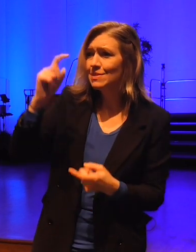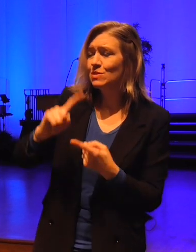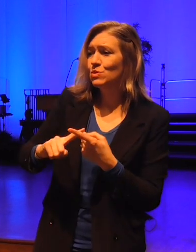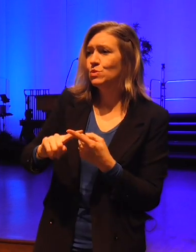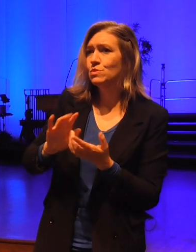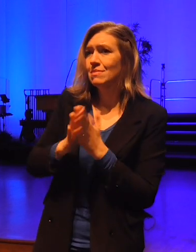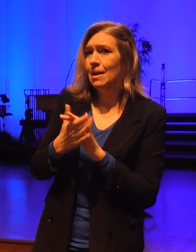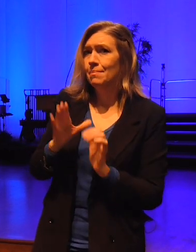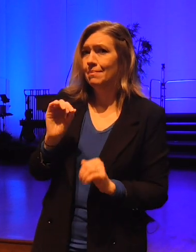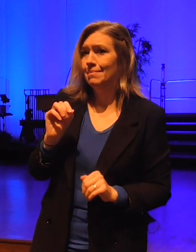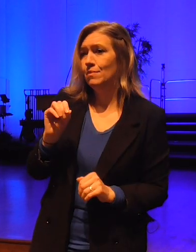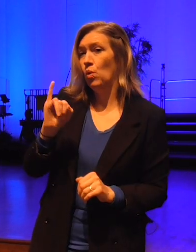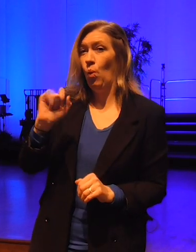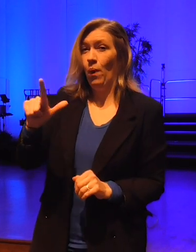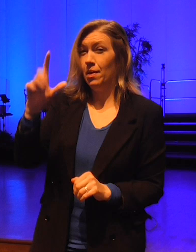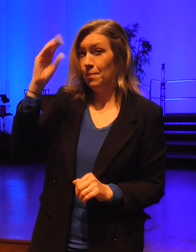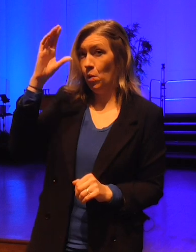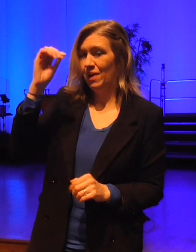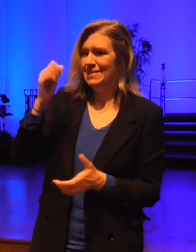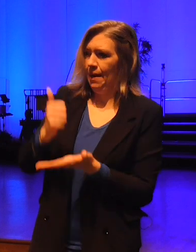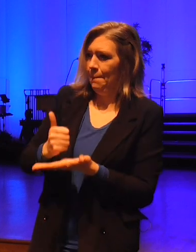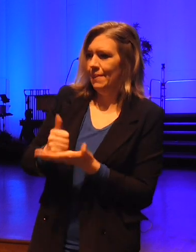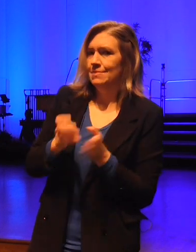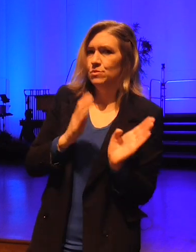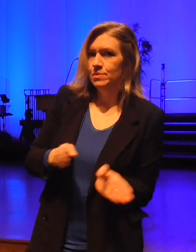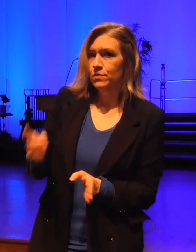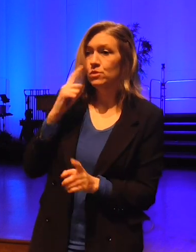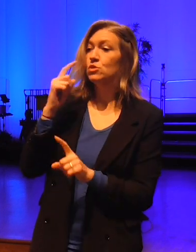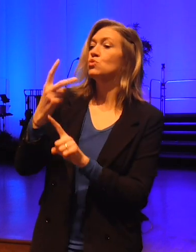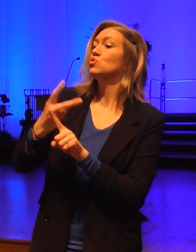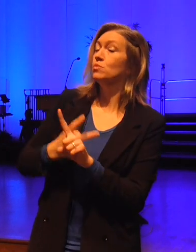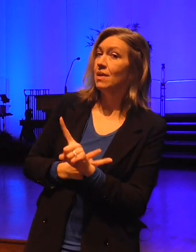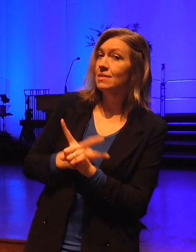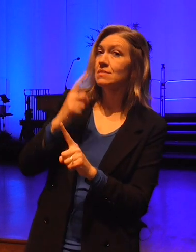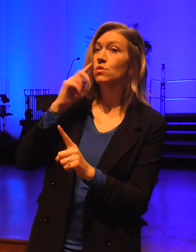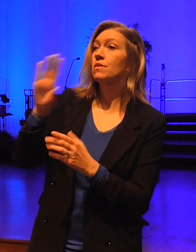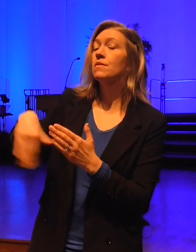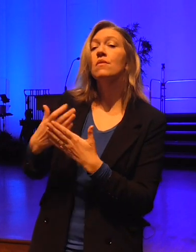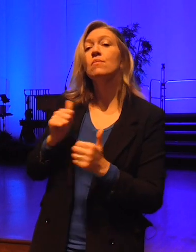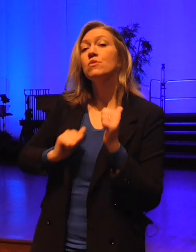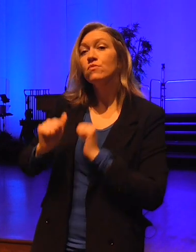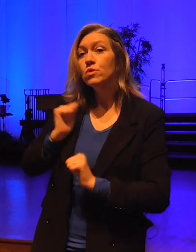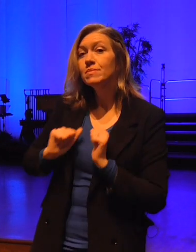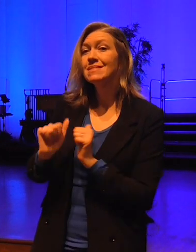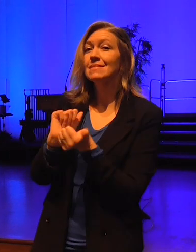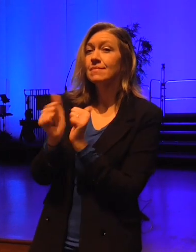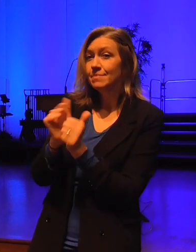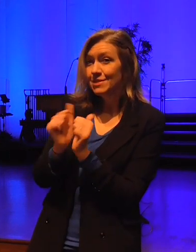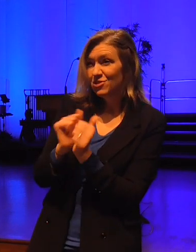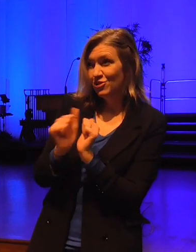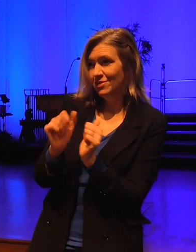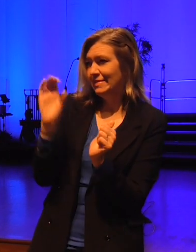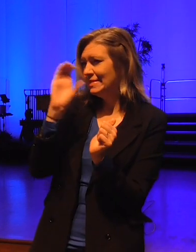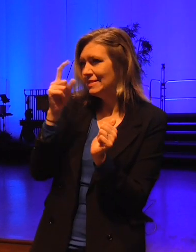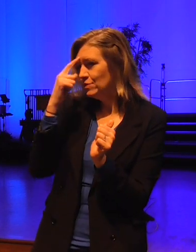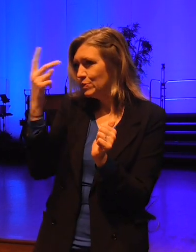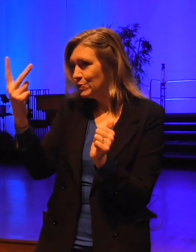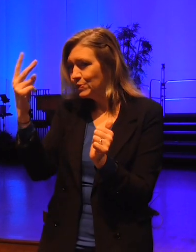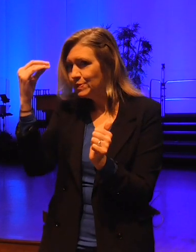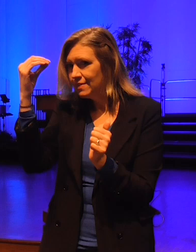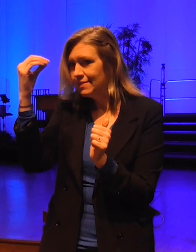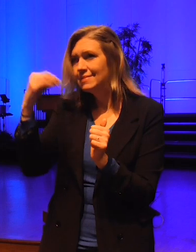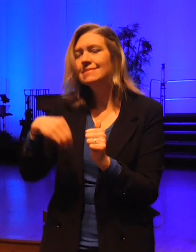to help prepare us for the next 2 months for all of our performances and competitions Harry says